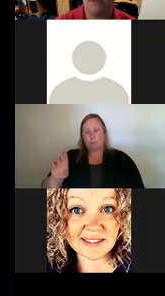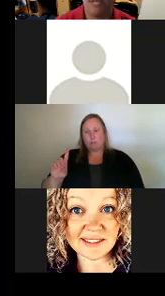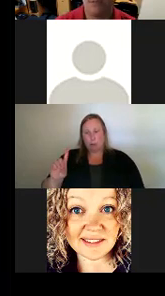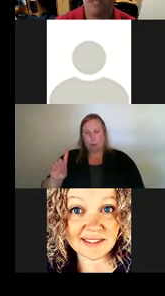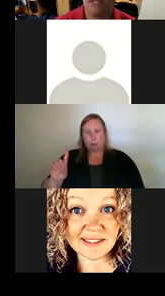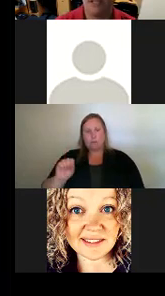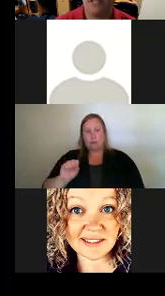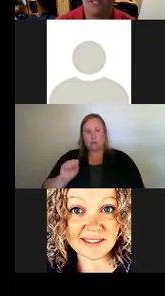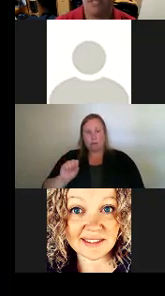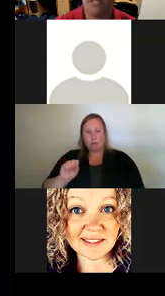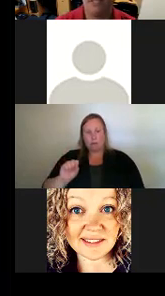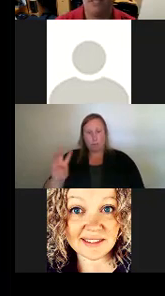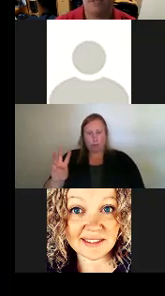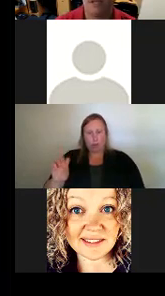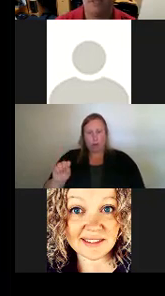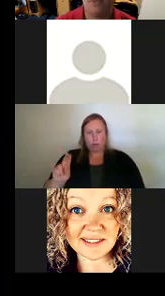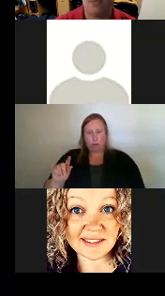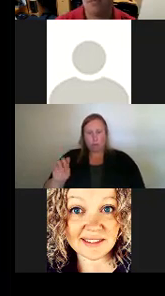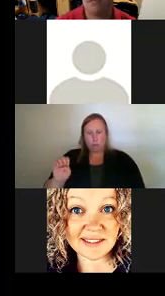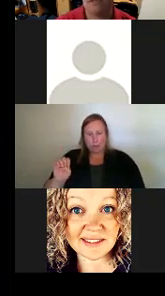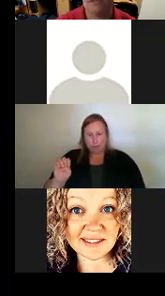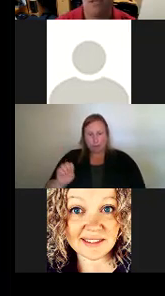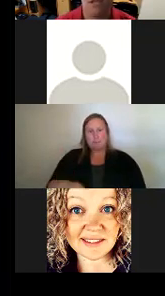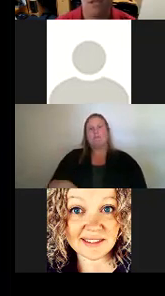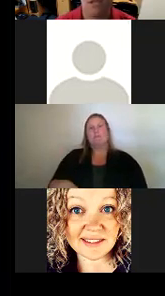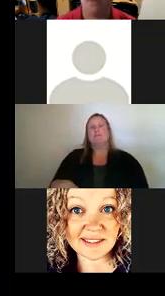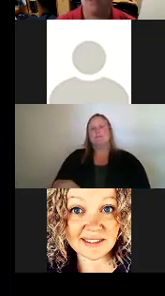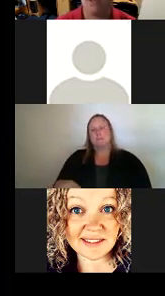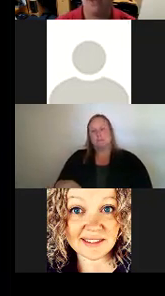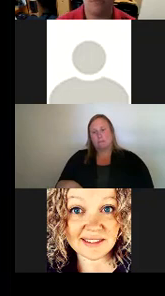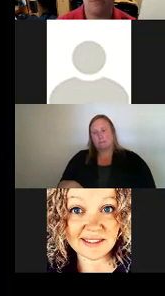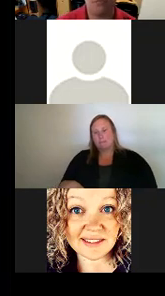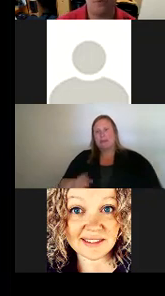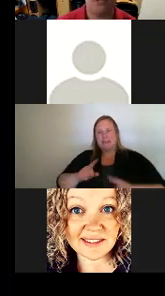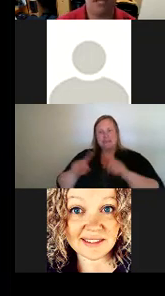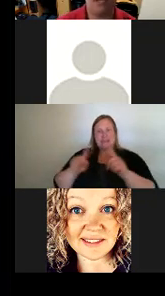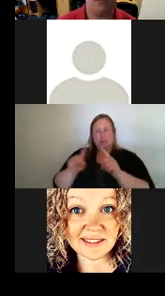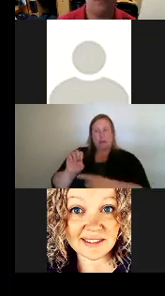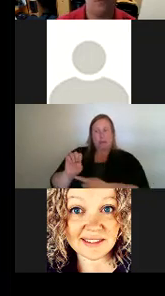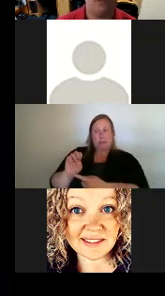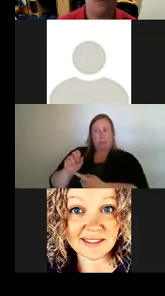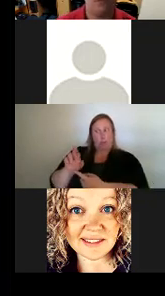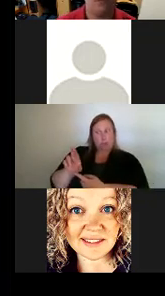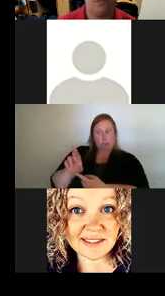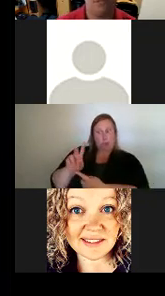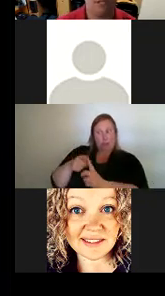ENABLING TECHNOLOGIES. THAT TYPICALLY COMES WITH SPECIFIC EMBOSSERS THAT WHEN YOU PURCHASE THAT, IT WOULD TYPICALLY COME WITH THE